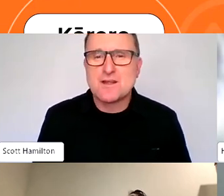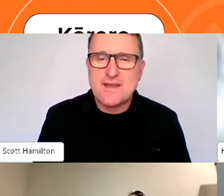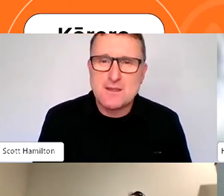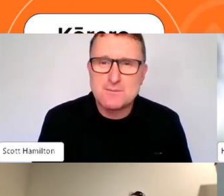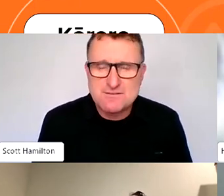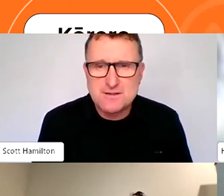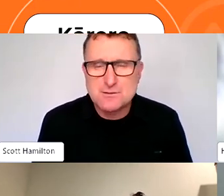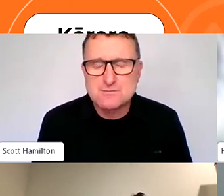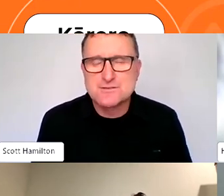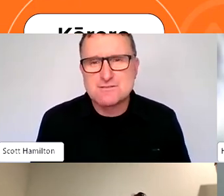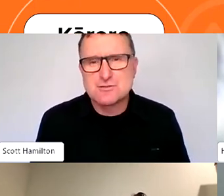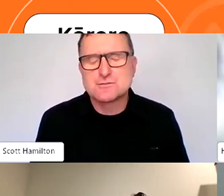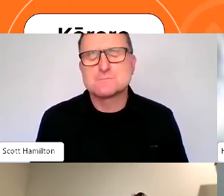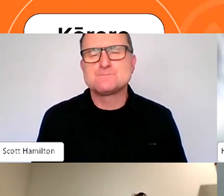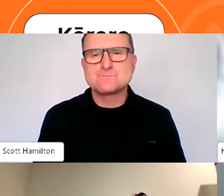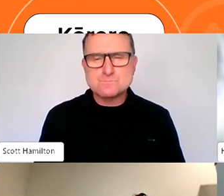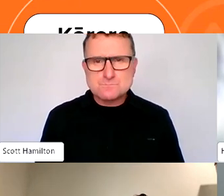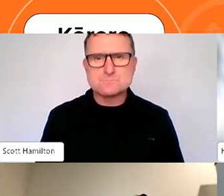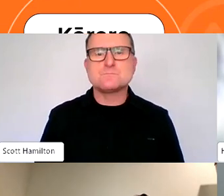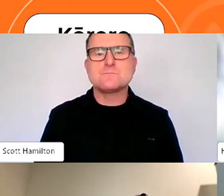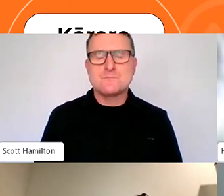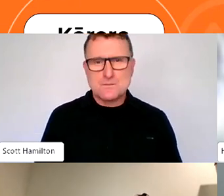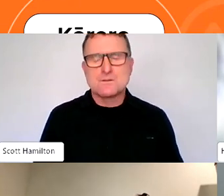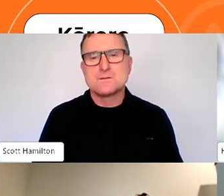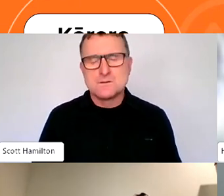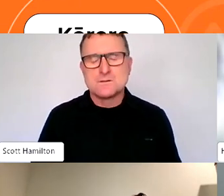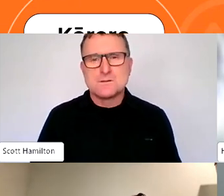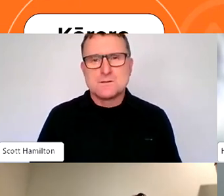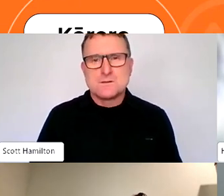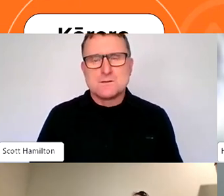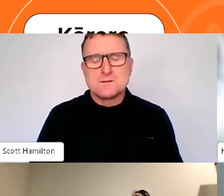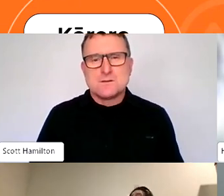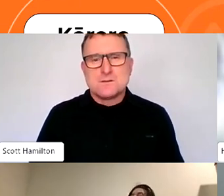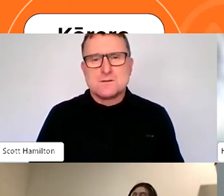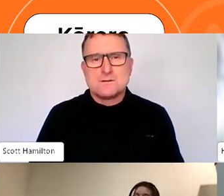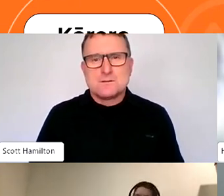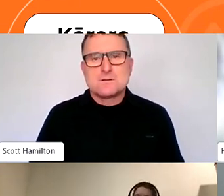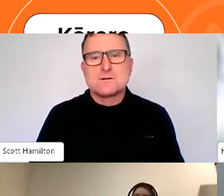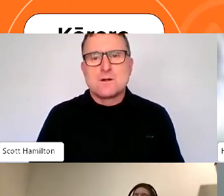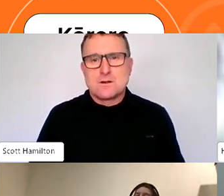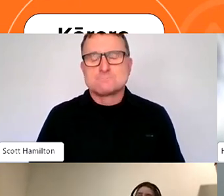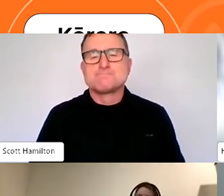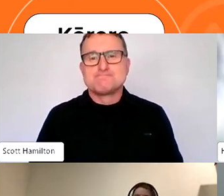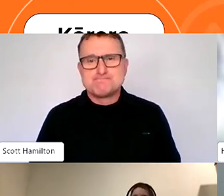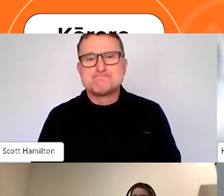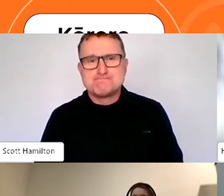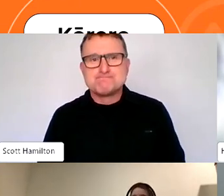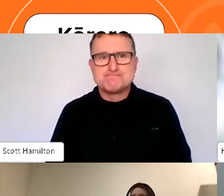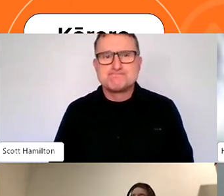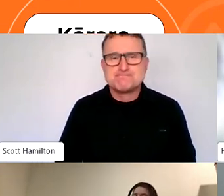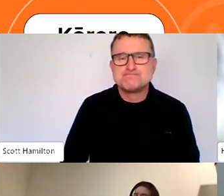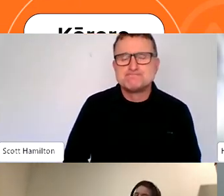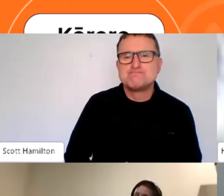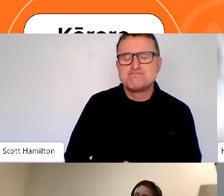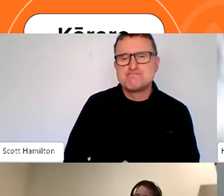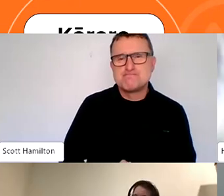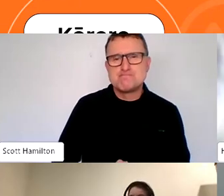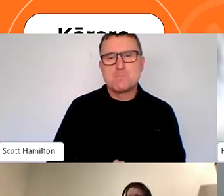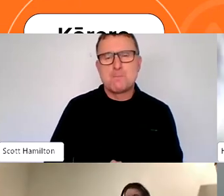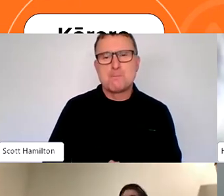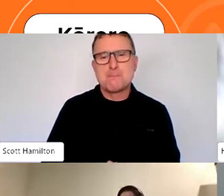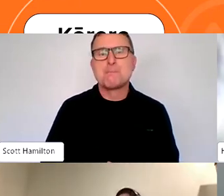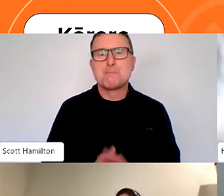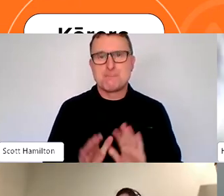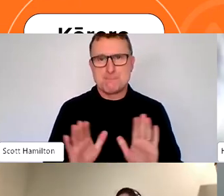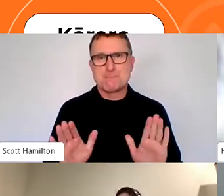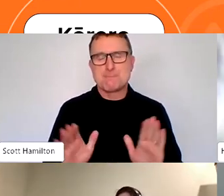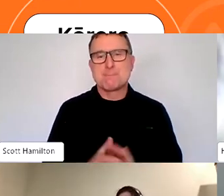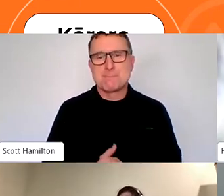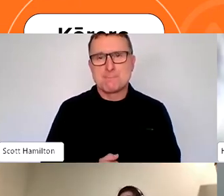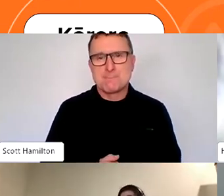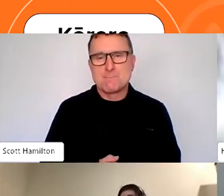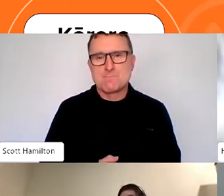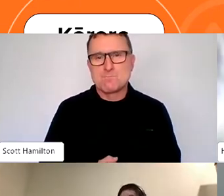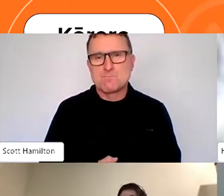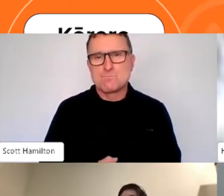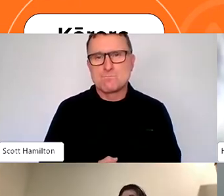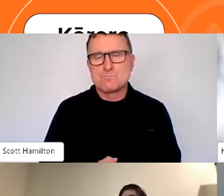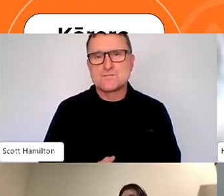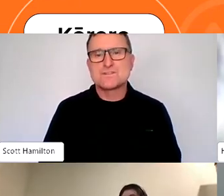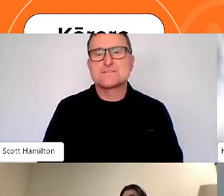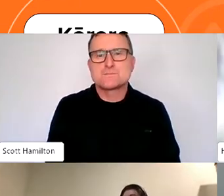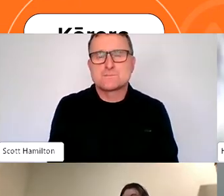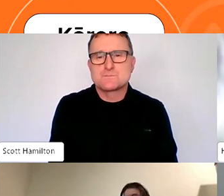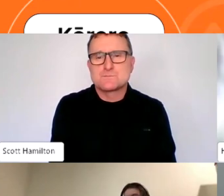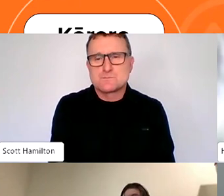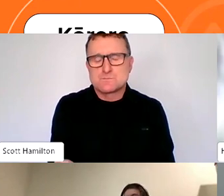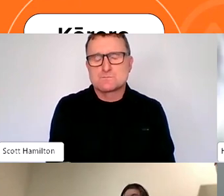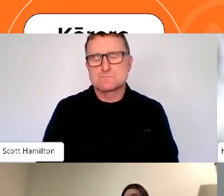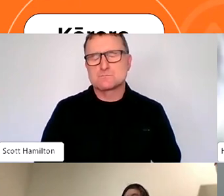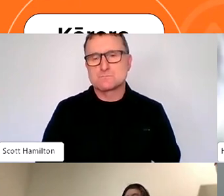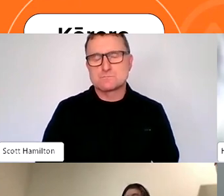and that can be difficult for Deaf children. Would one of the panelists